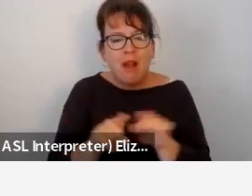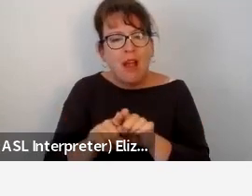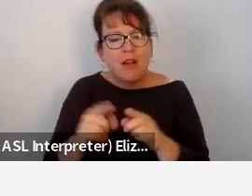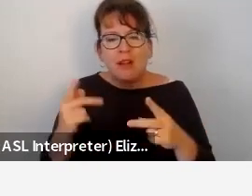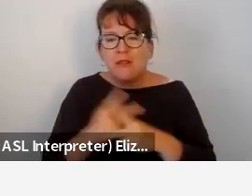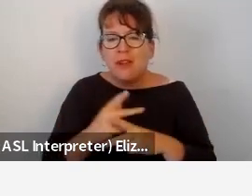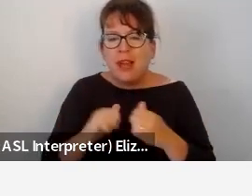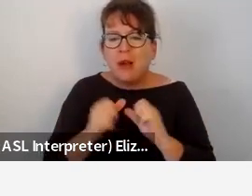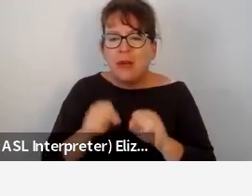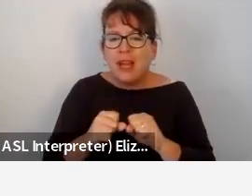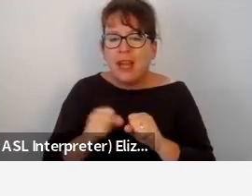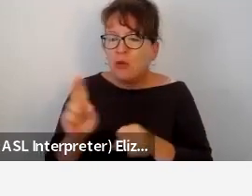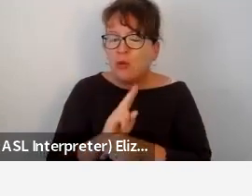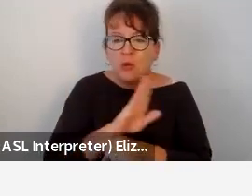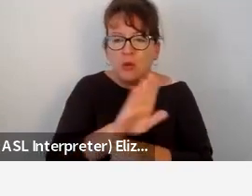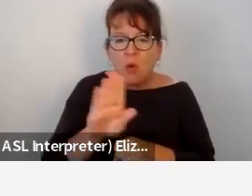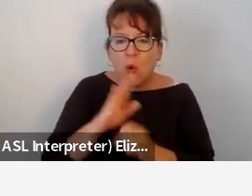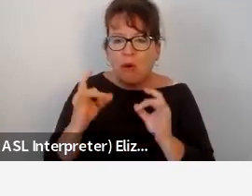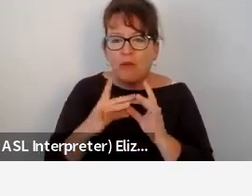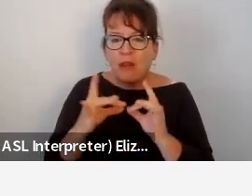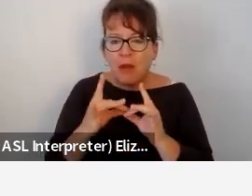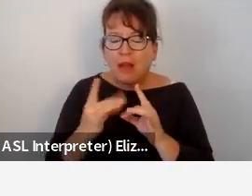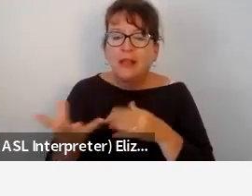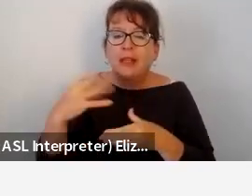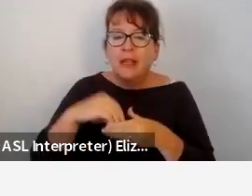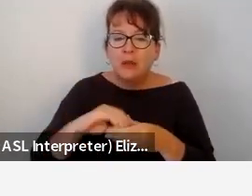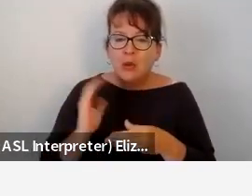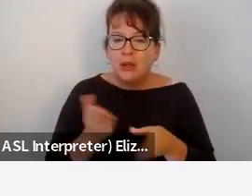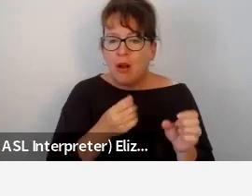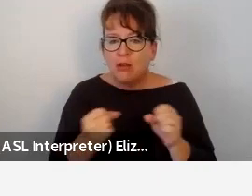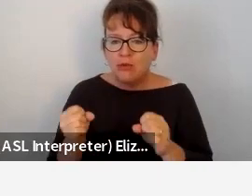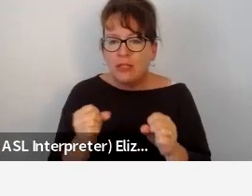All right. So those were the program design elements. The update on timing.